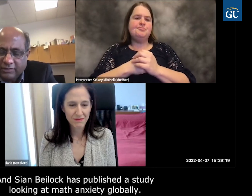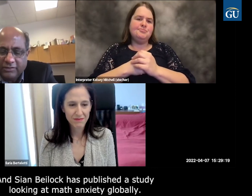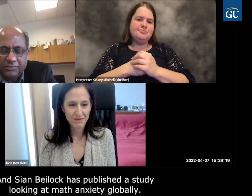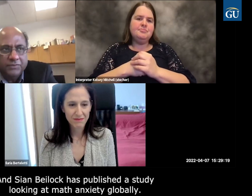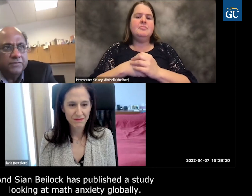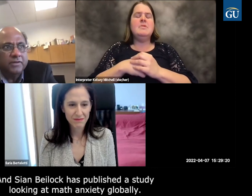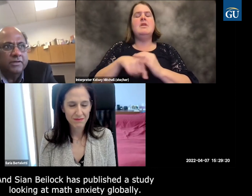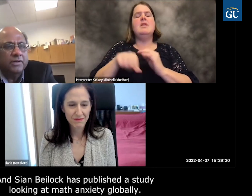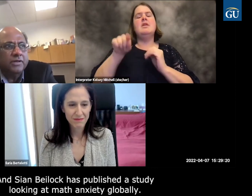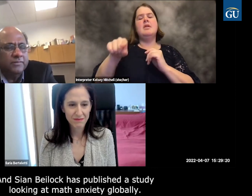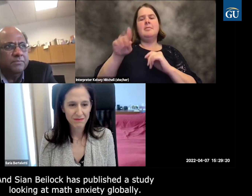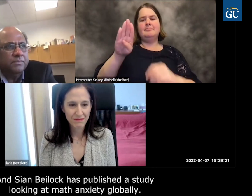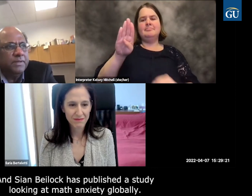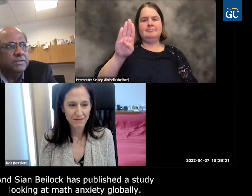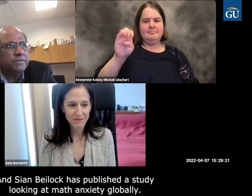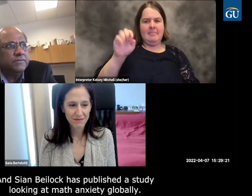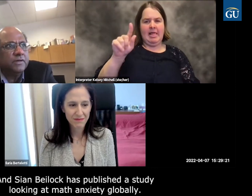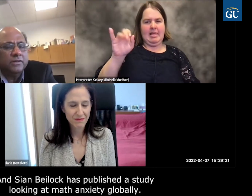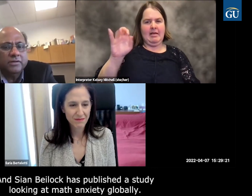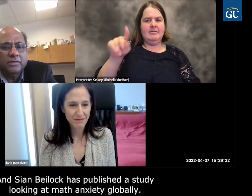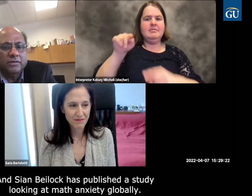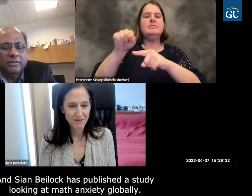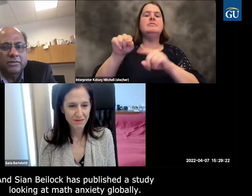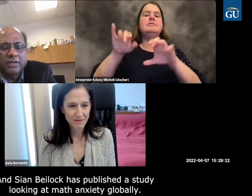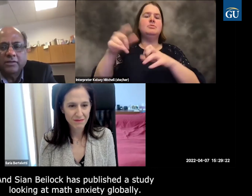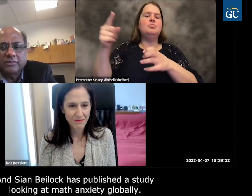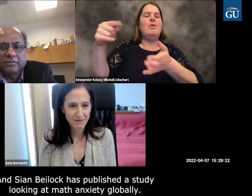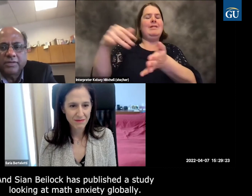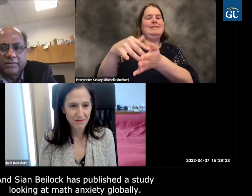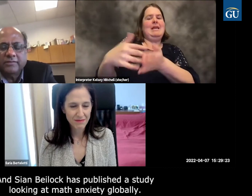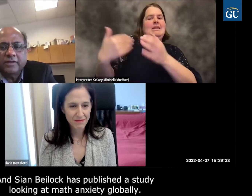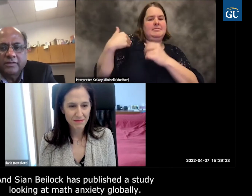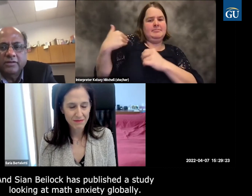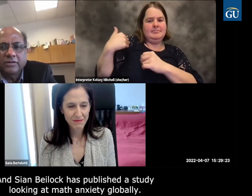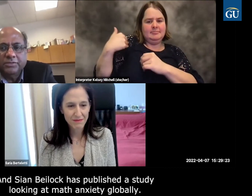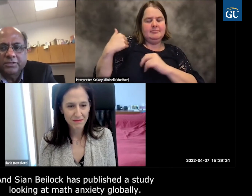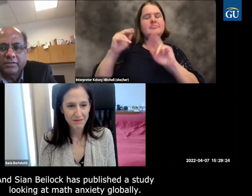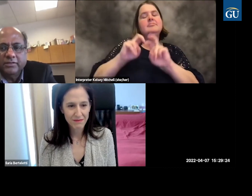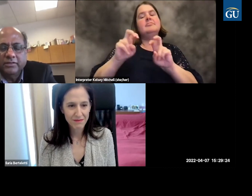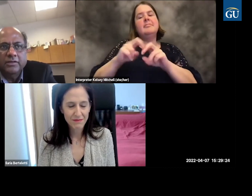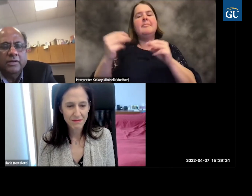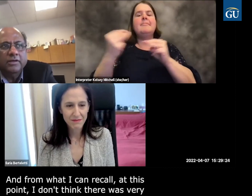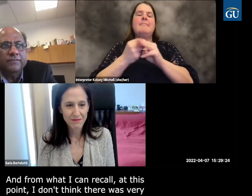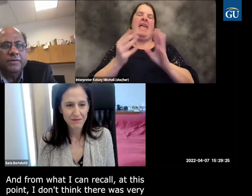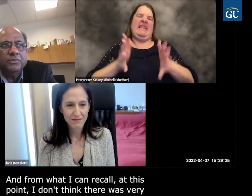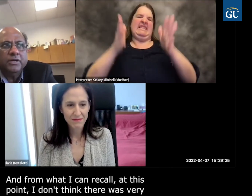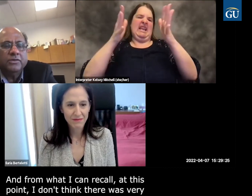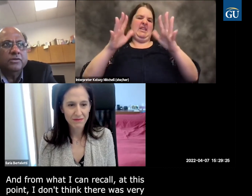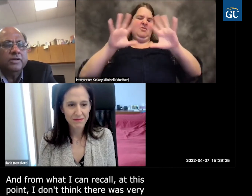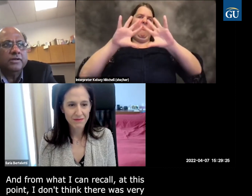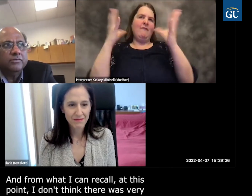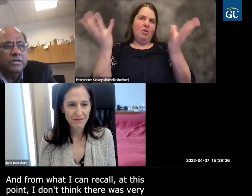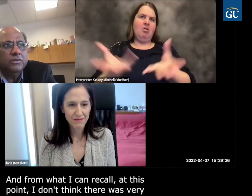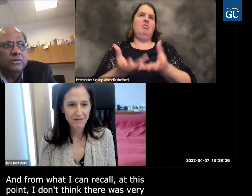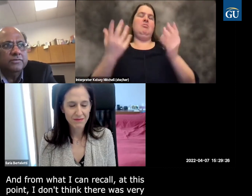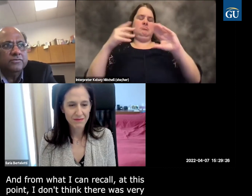number of stu has published a study looking at meth anxiety globally and